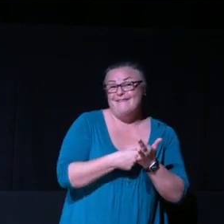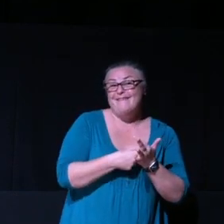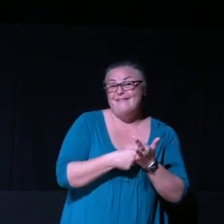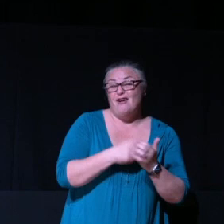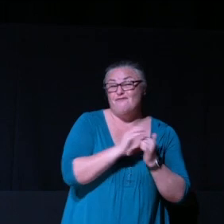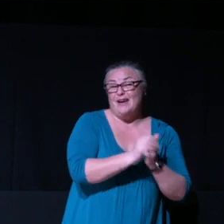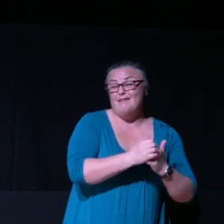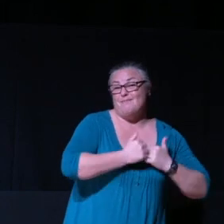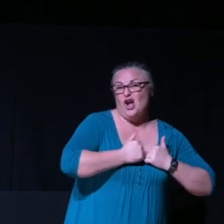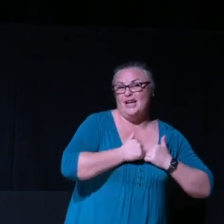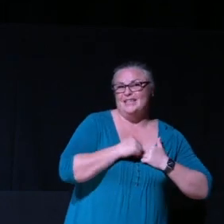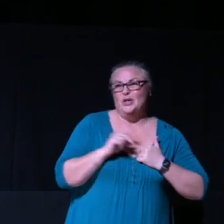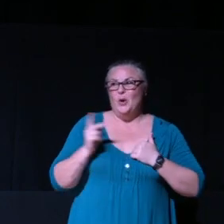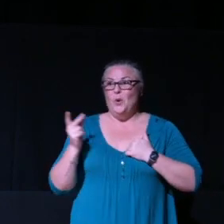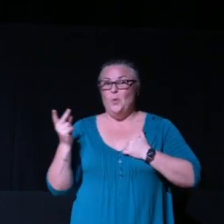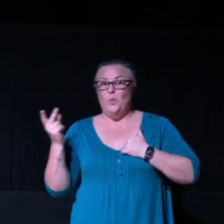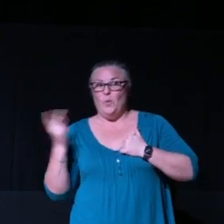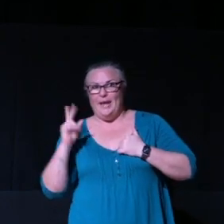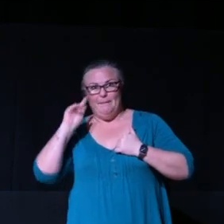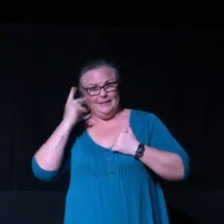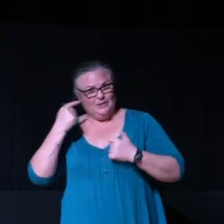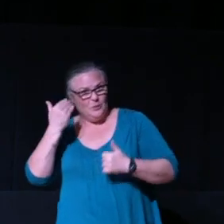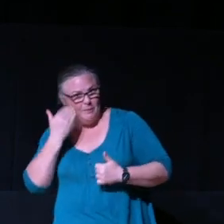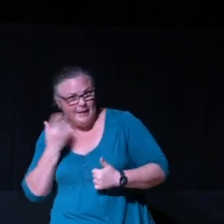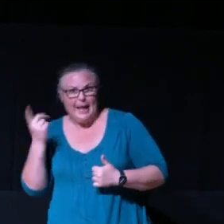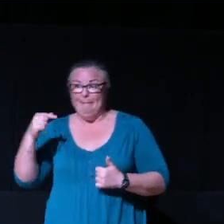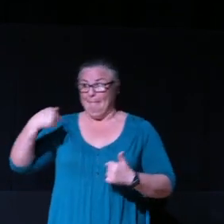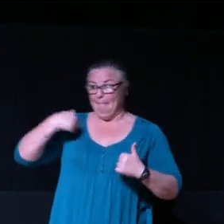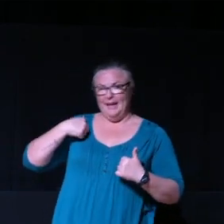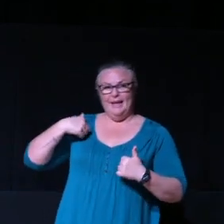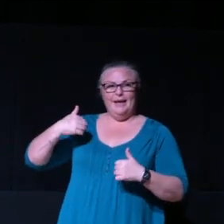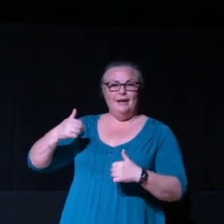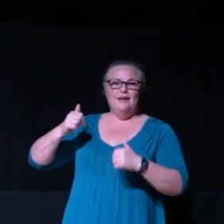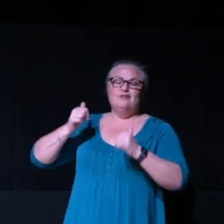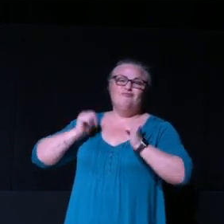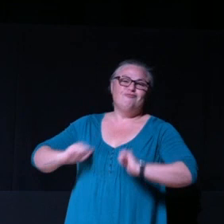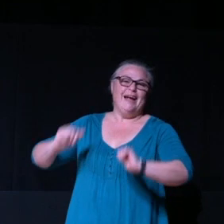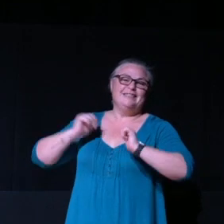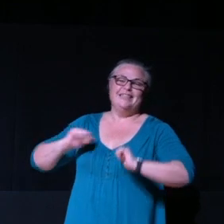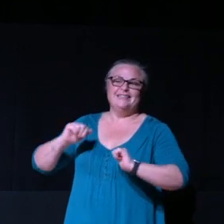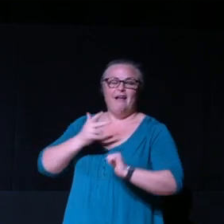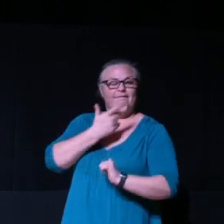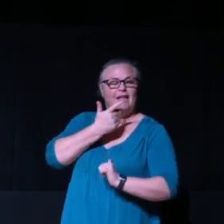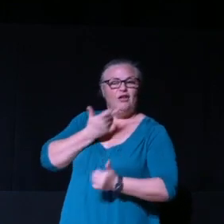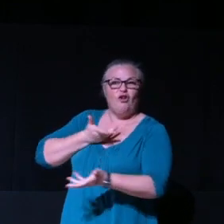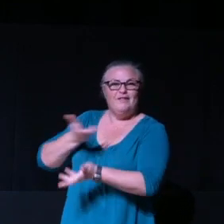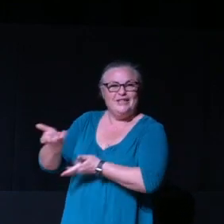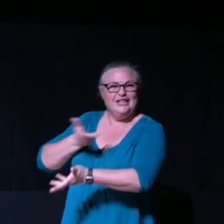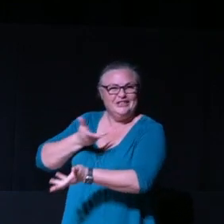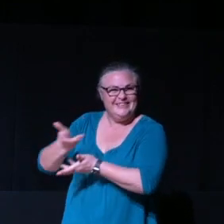And so we practiced like what some of the things Germaine and I might talk about and how they might be handled. And actually through that process,